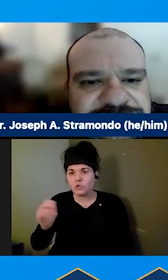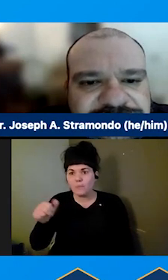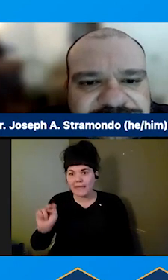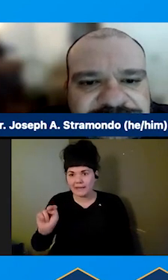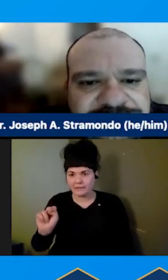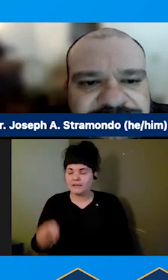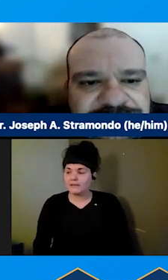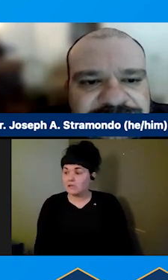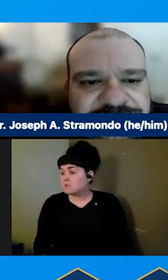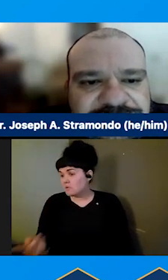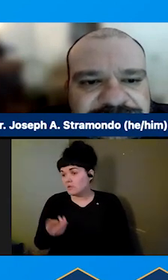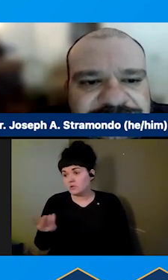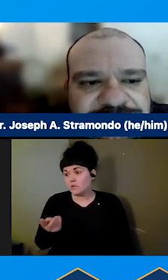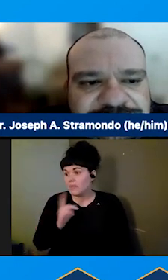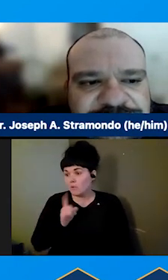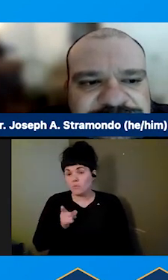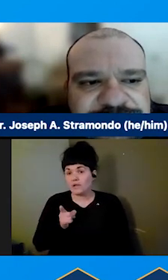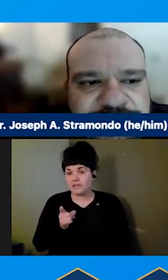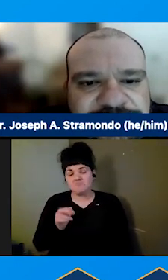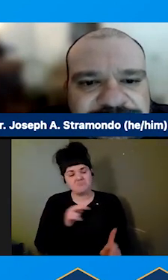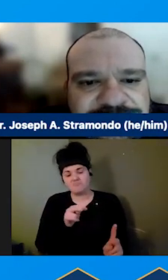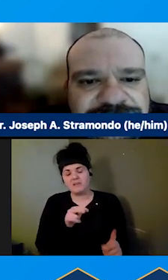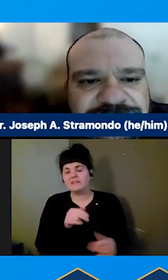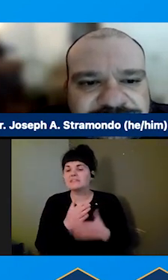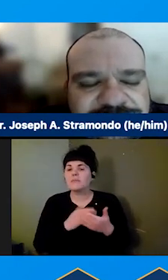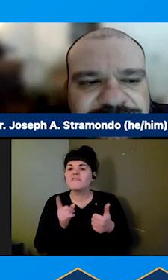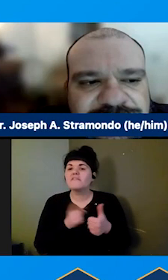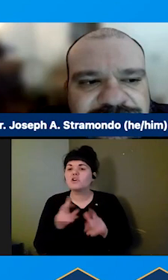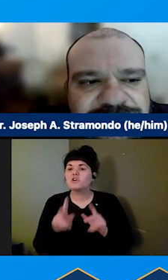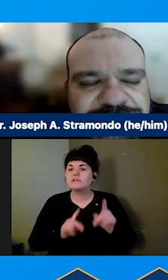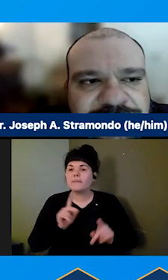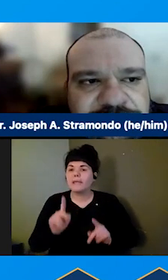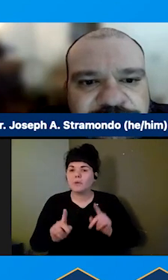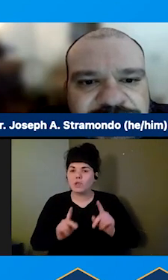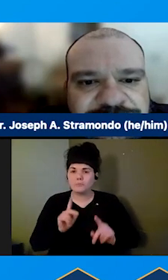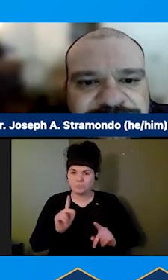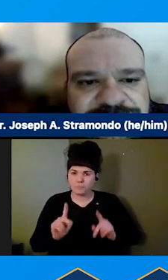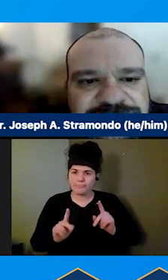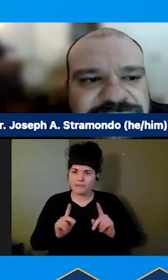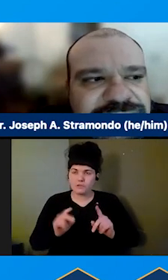who are largely considered some of the first people to come up